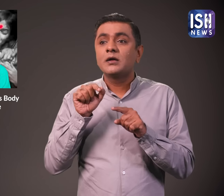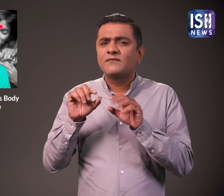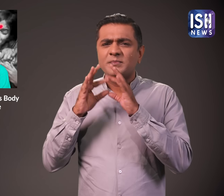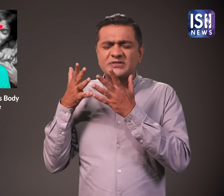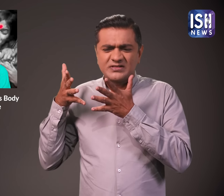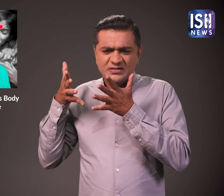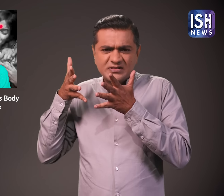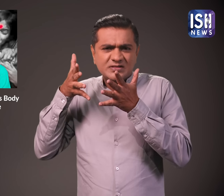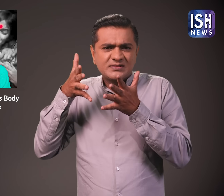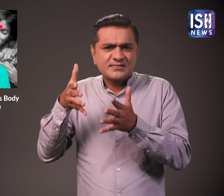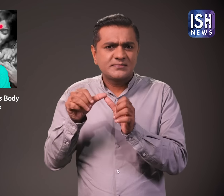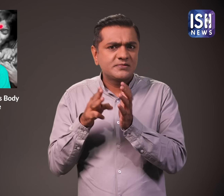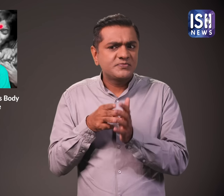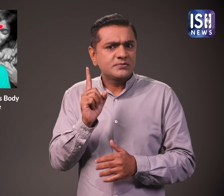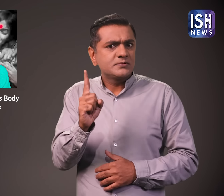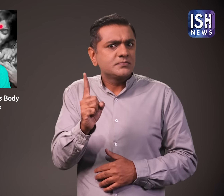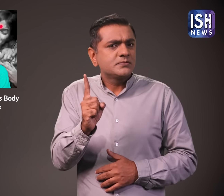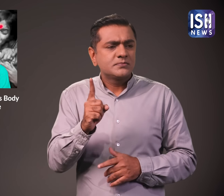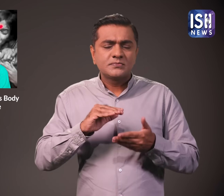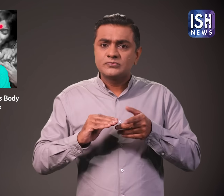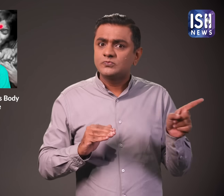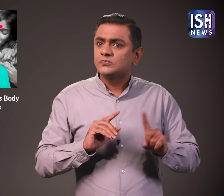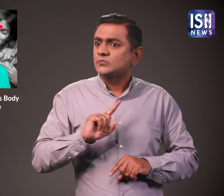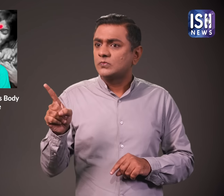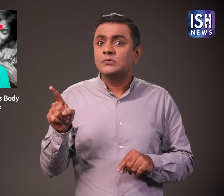Aanchal's family harassed her and refused to let her marry Saksham.